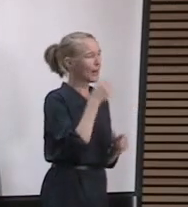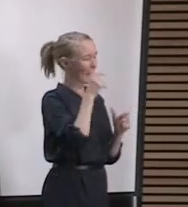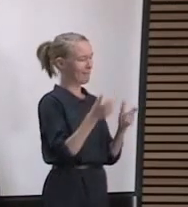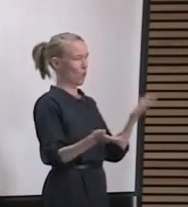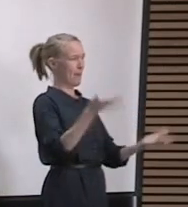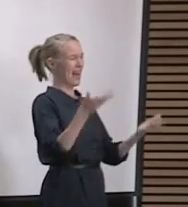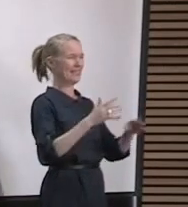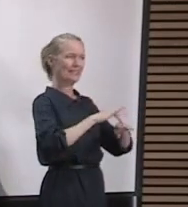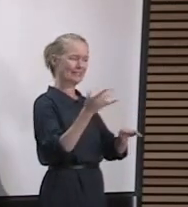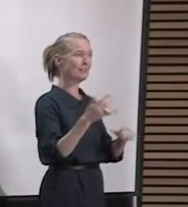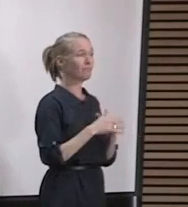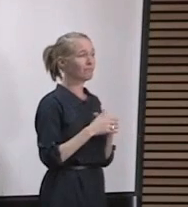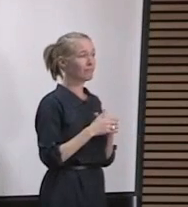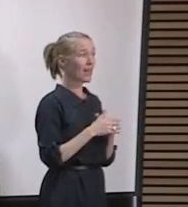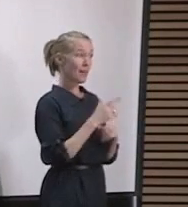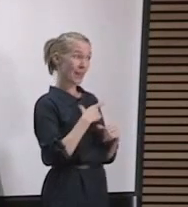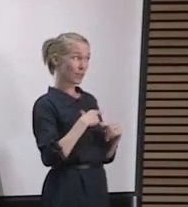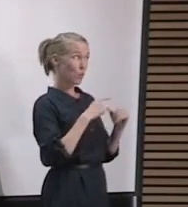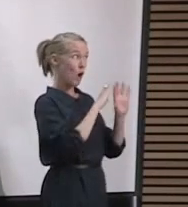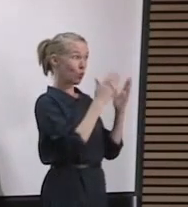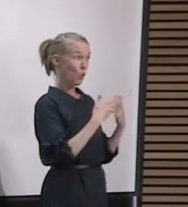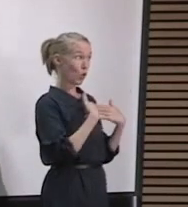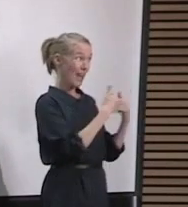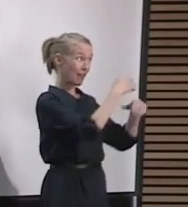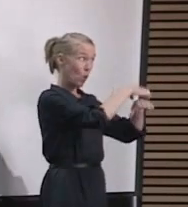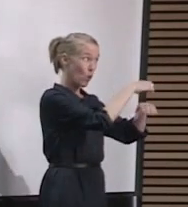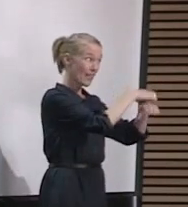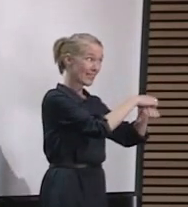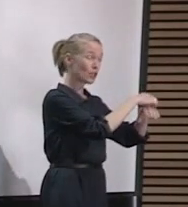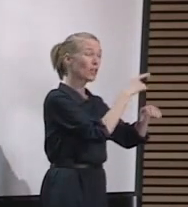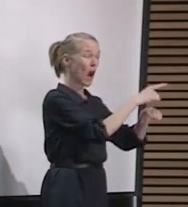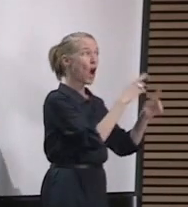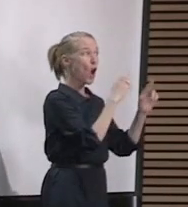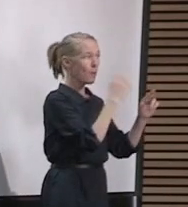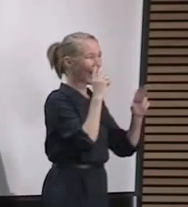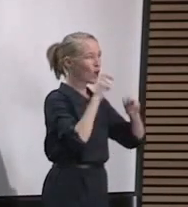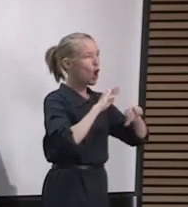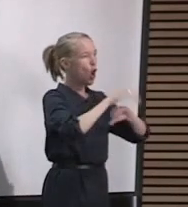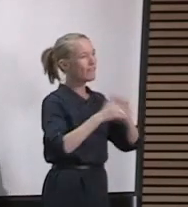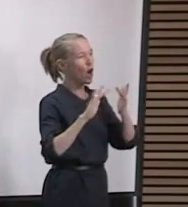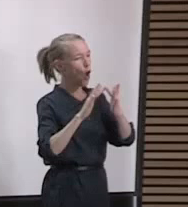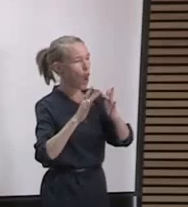tips into creating a public health issue. That's where I'd like to see some of the global